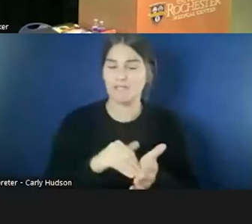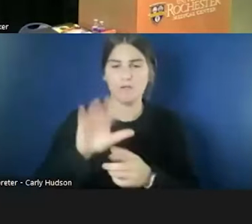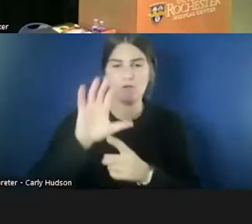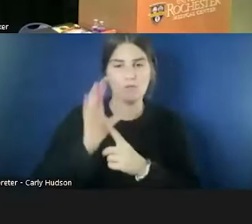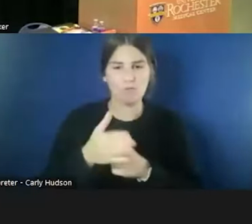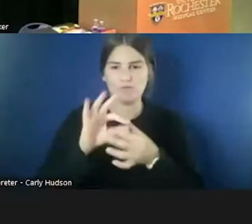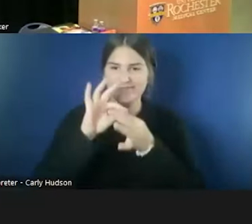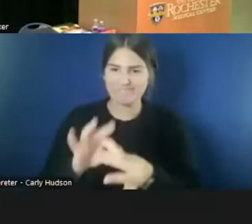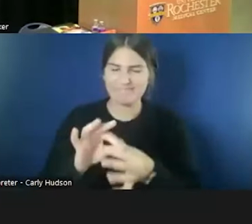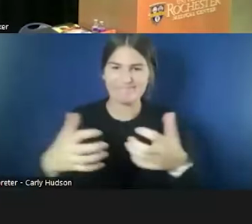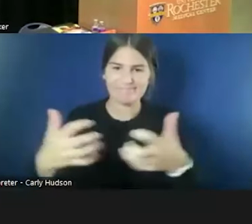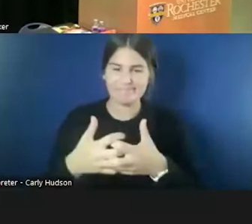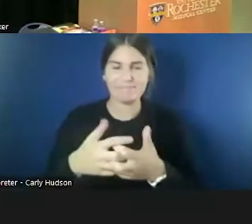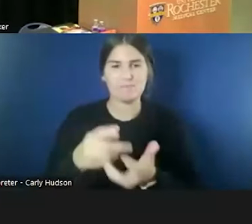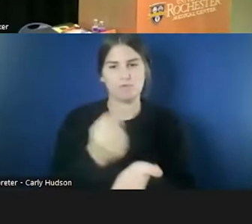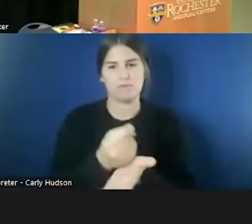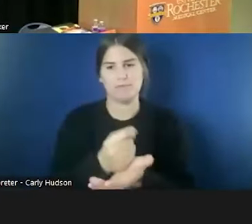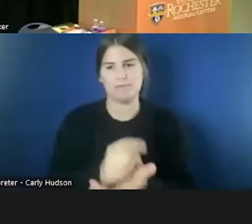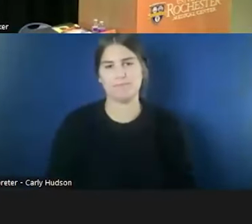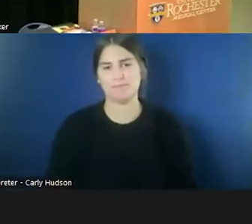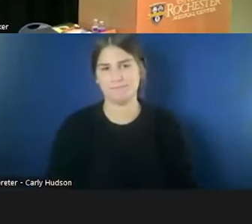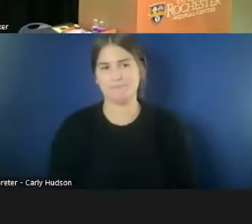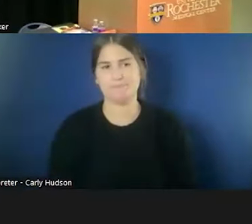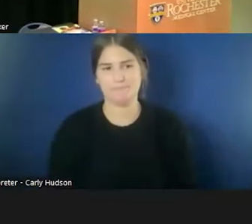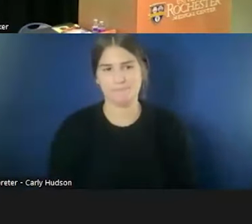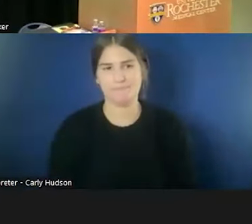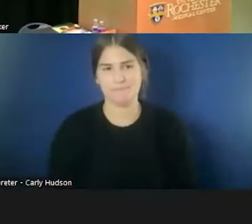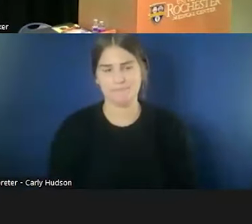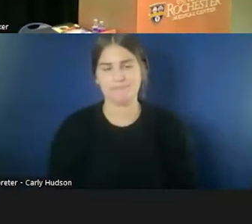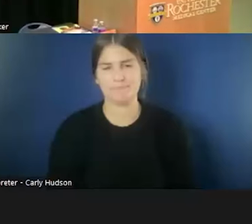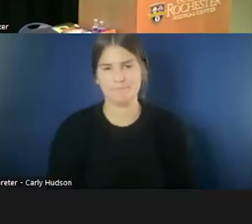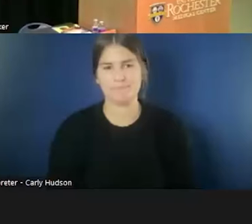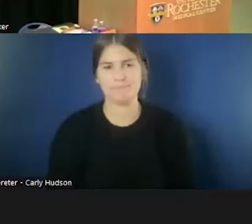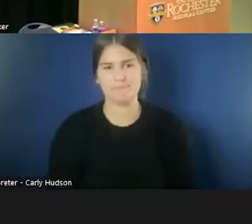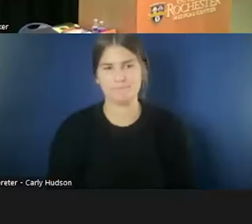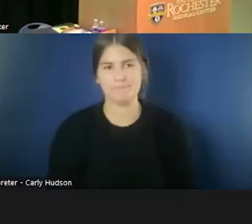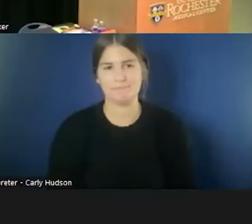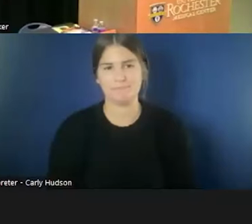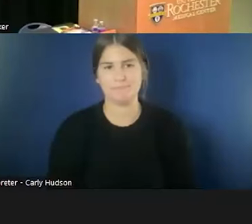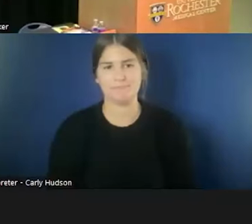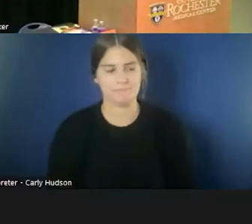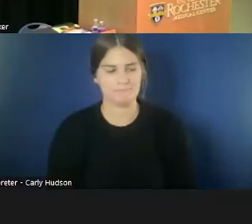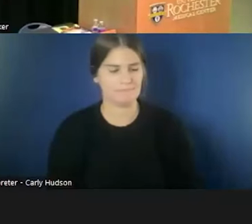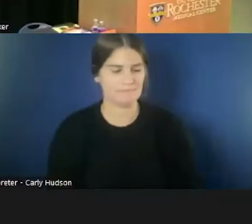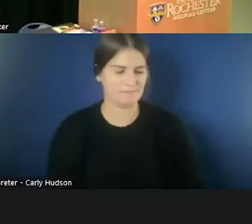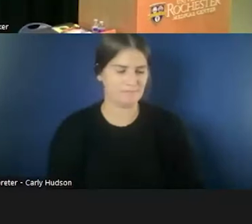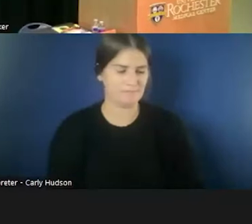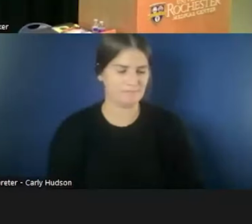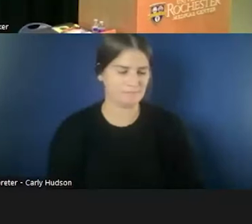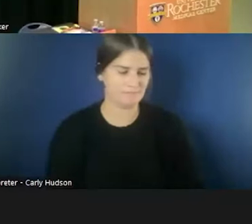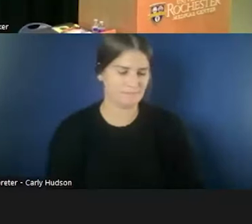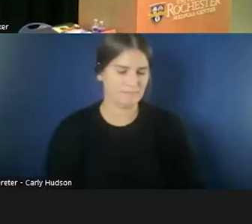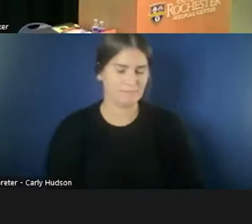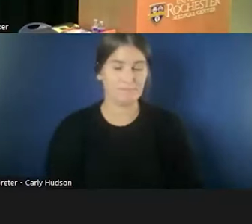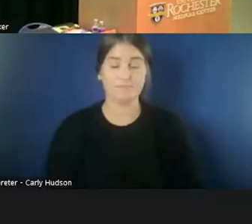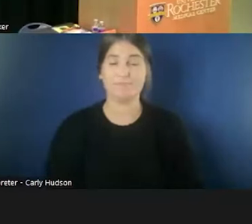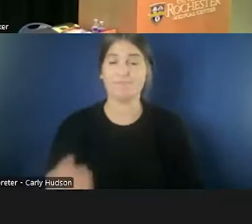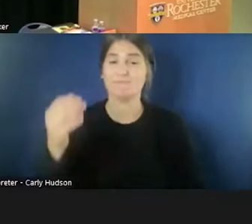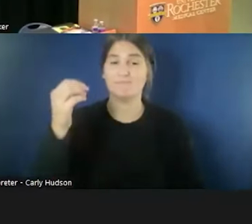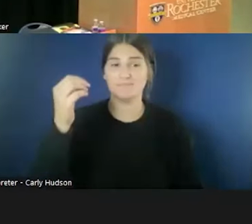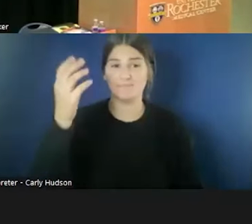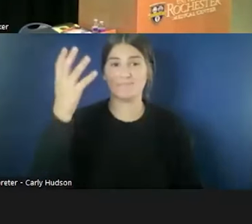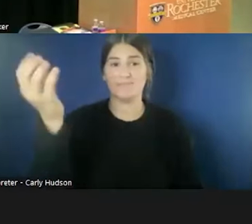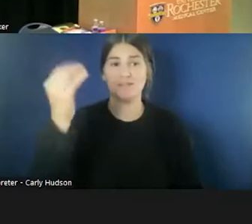treatment this outdoor drug use of neighborhood crime near the North Clinton Avenue takes a toll